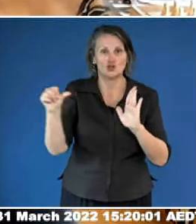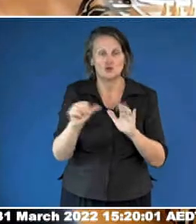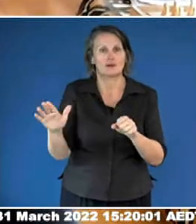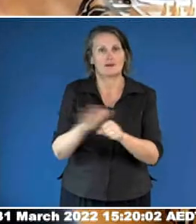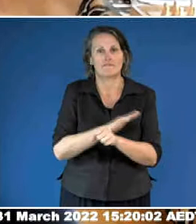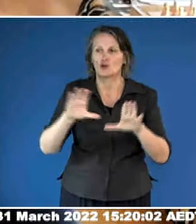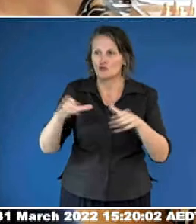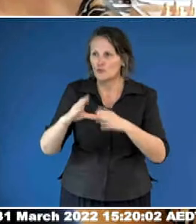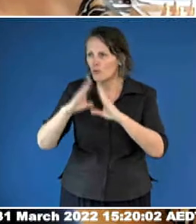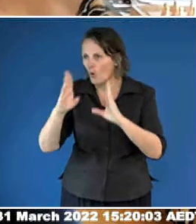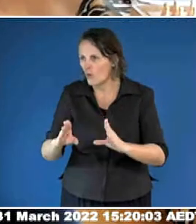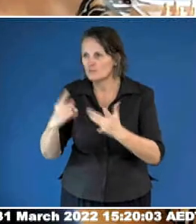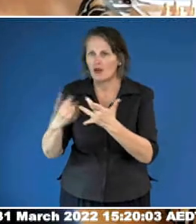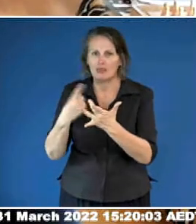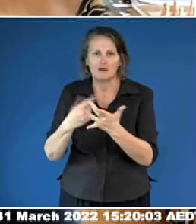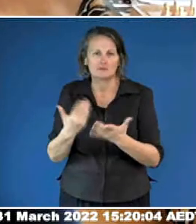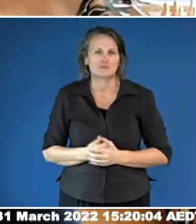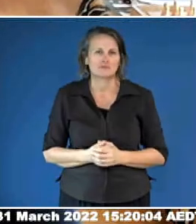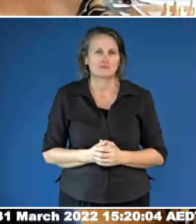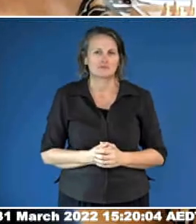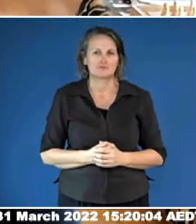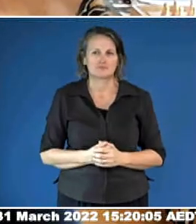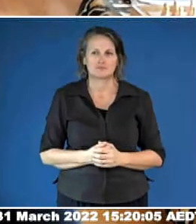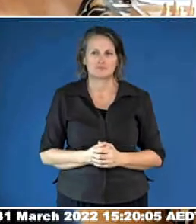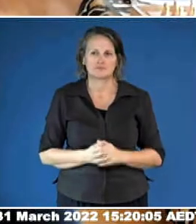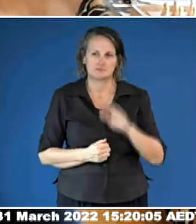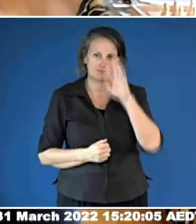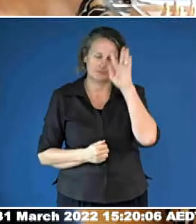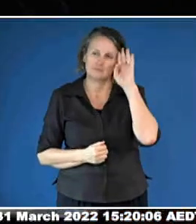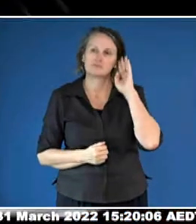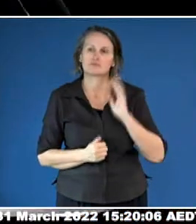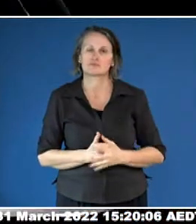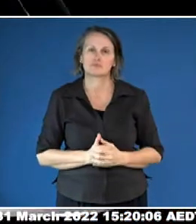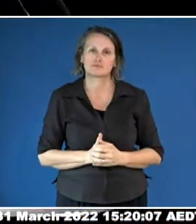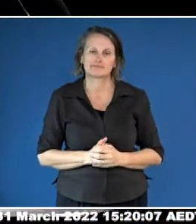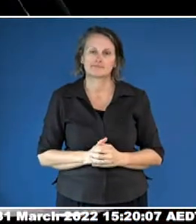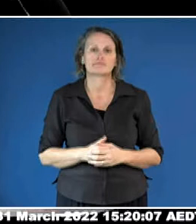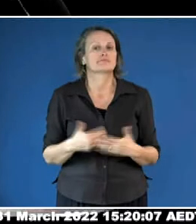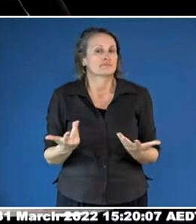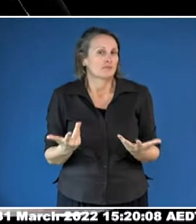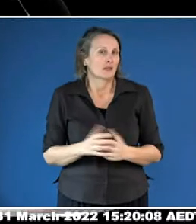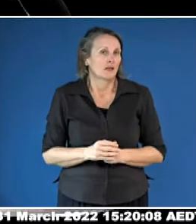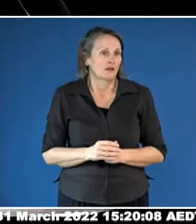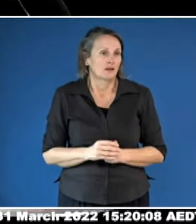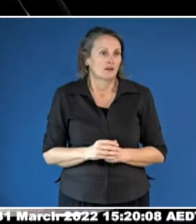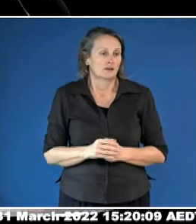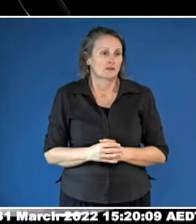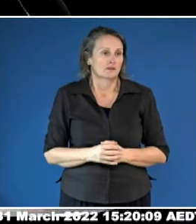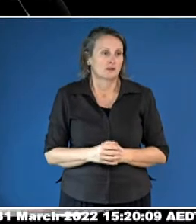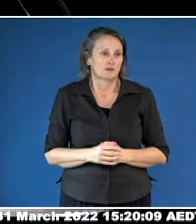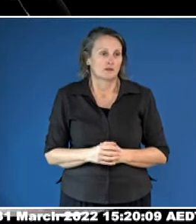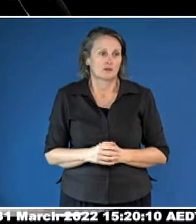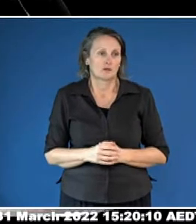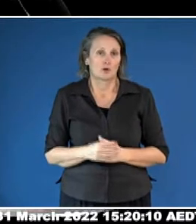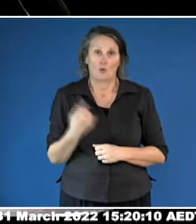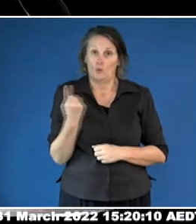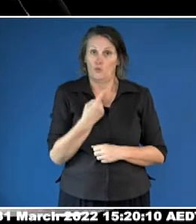Well, obviously, we are represented on the national advisory group to